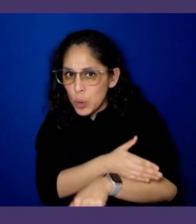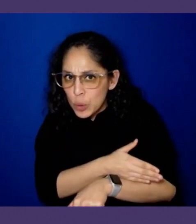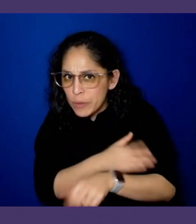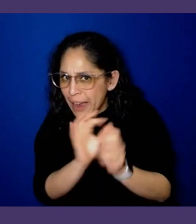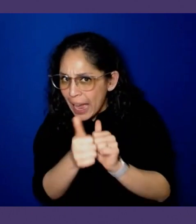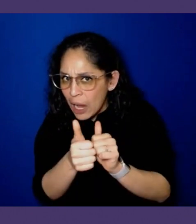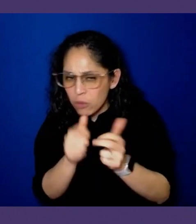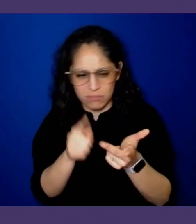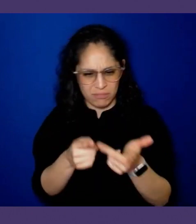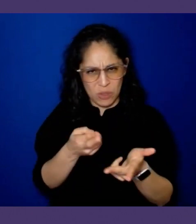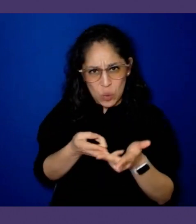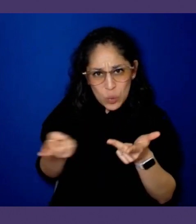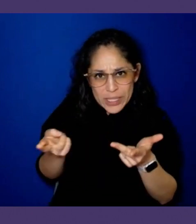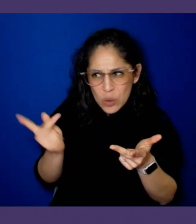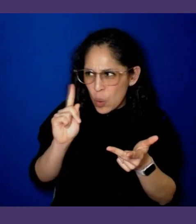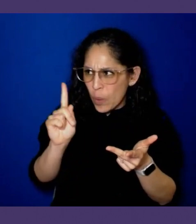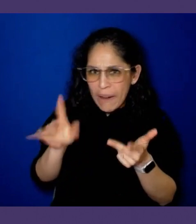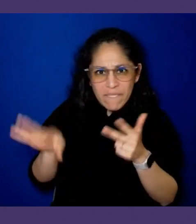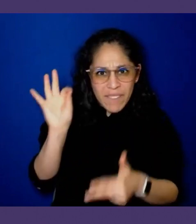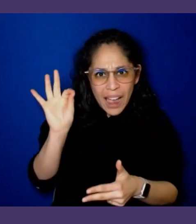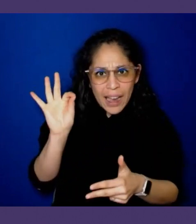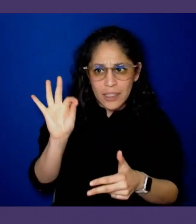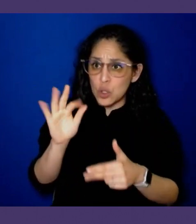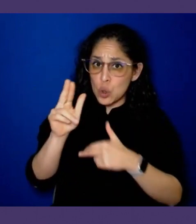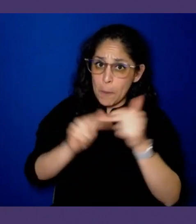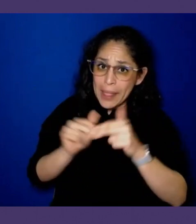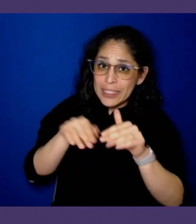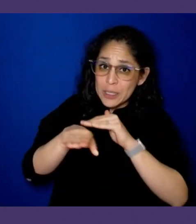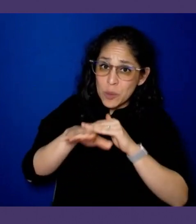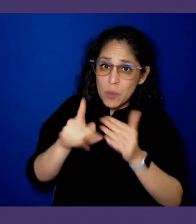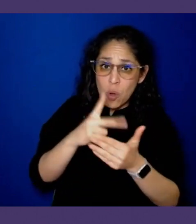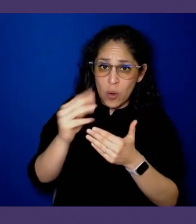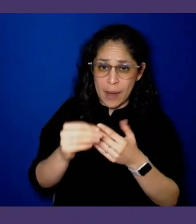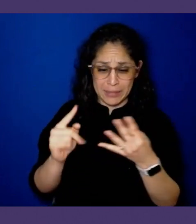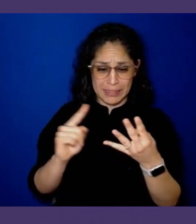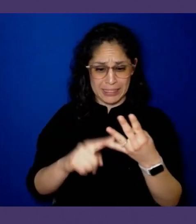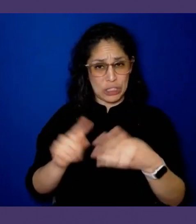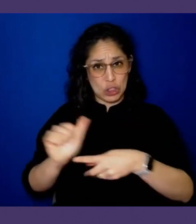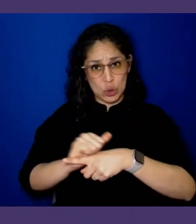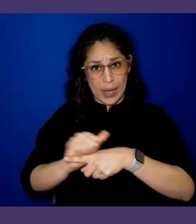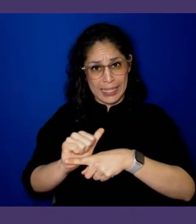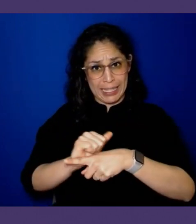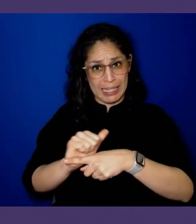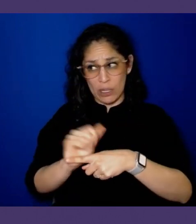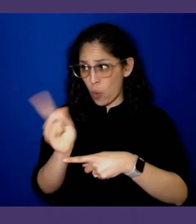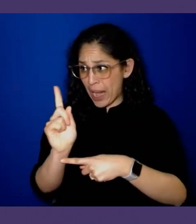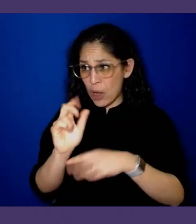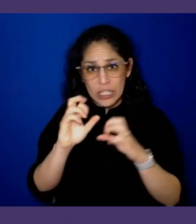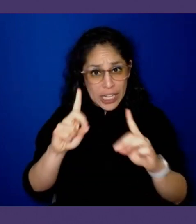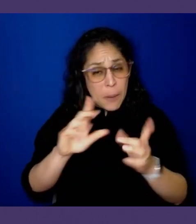build our accessibility program? How do I get training and education to certify my team? Those are the big questions.